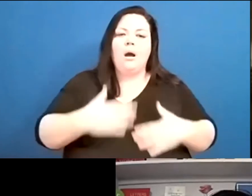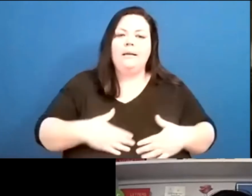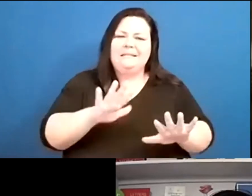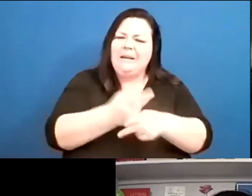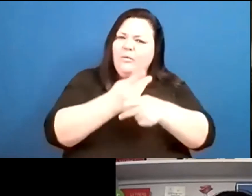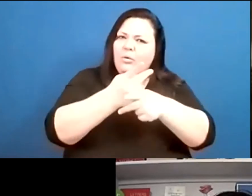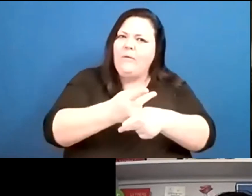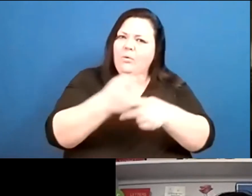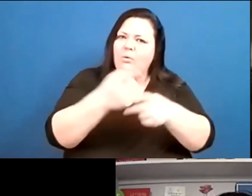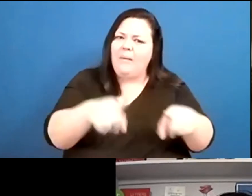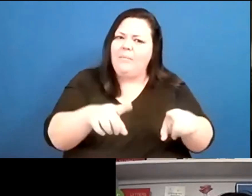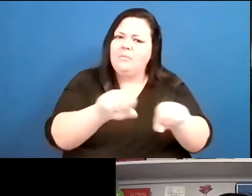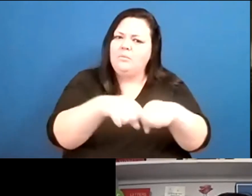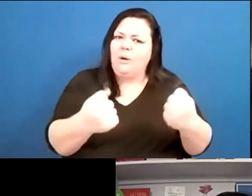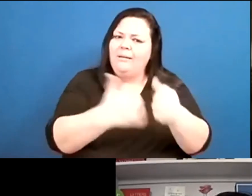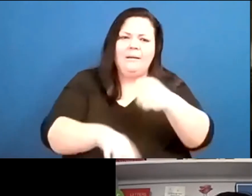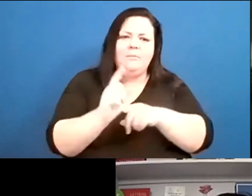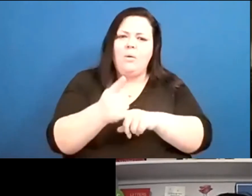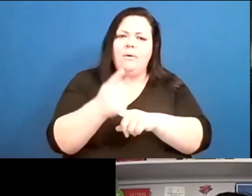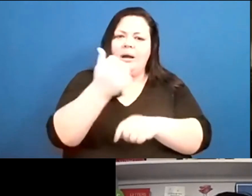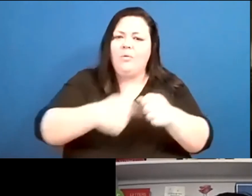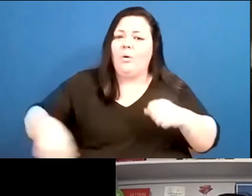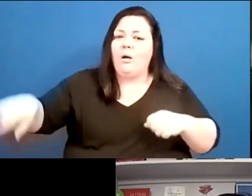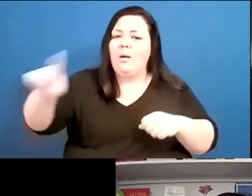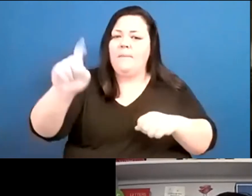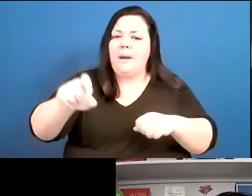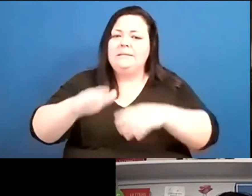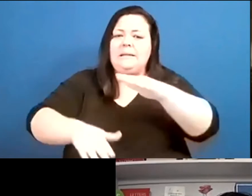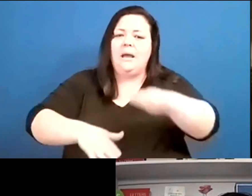at any moment. Everyone around us must step/ cuidado/